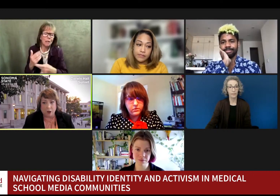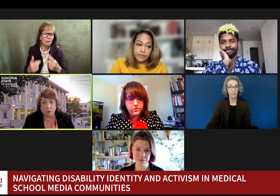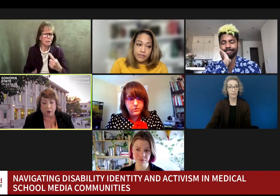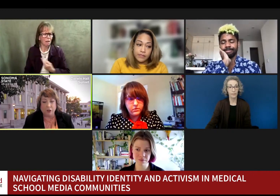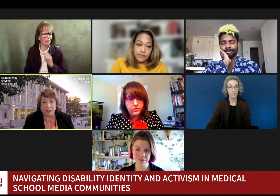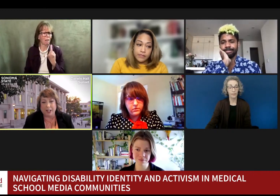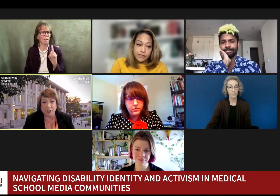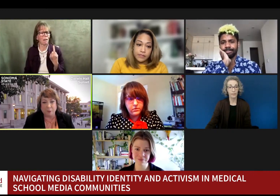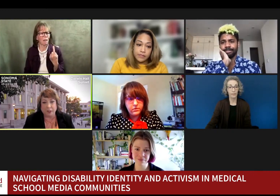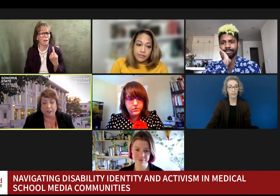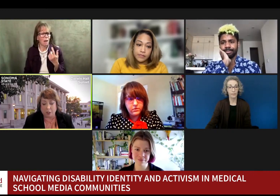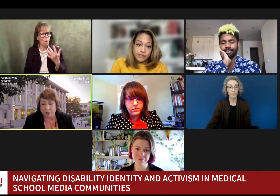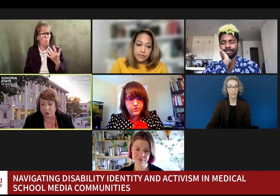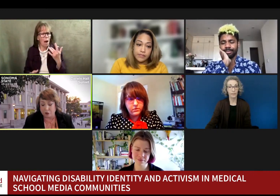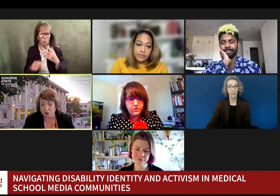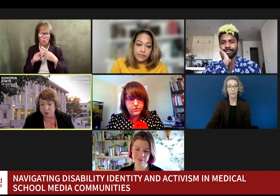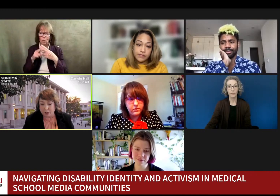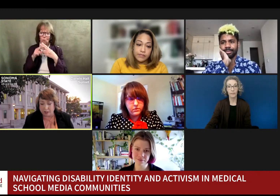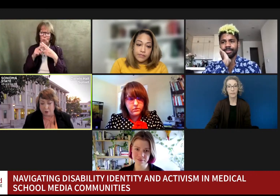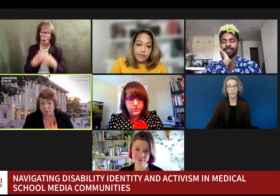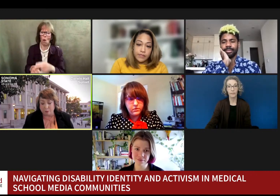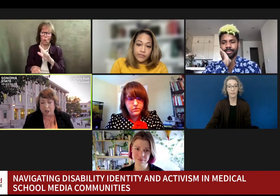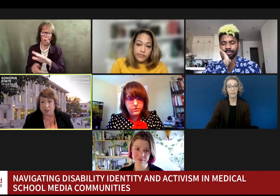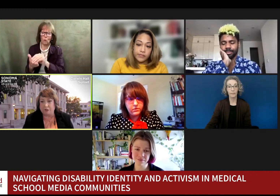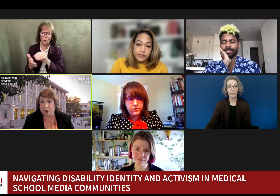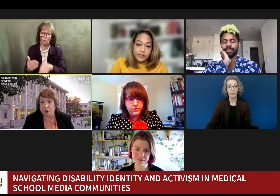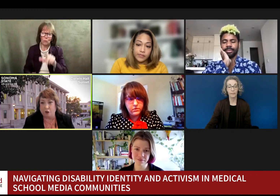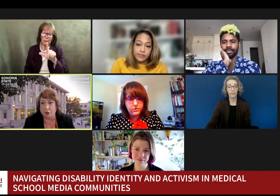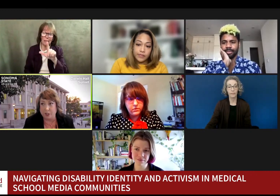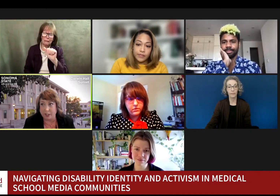about your students and imagine if they heard you say that, right?